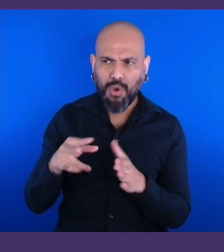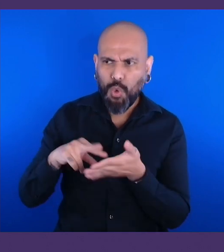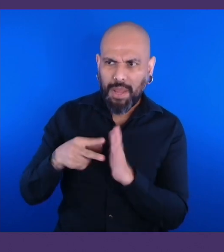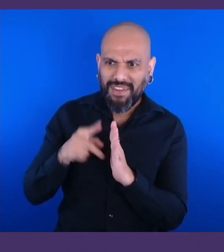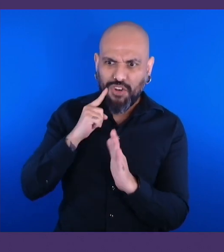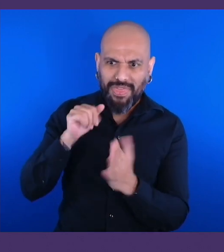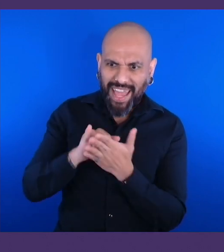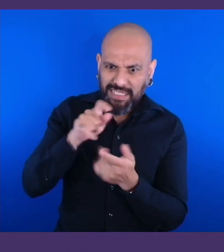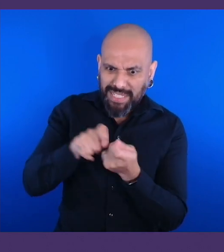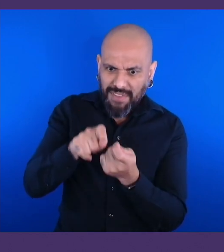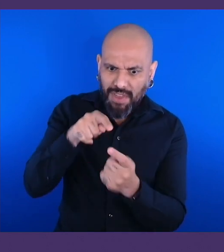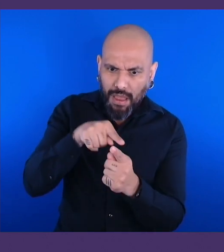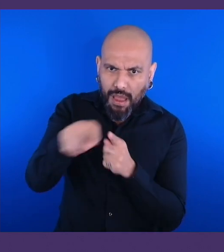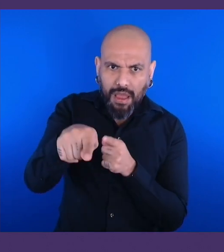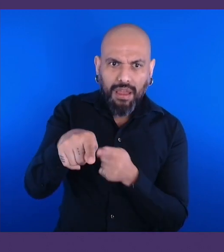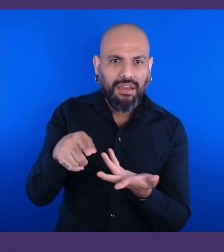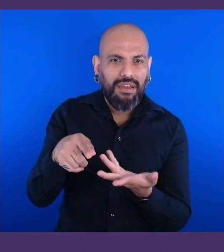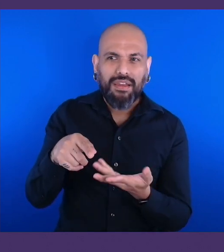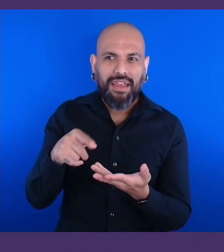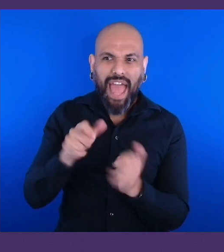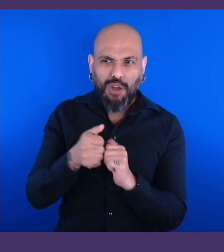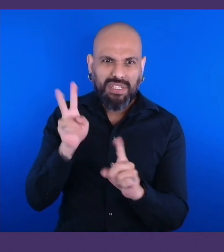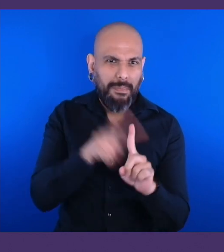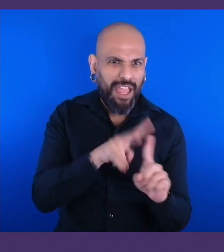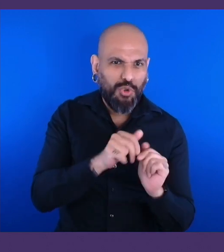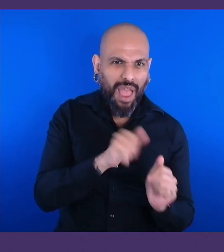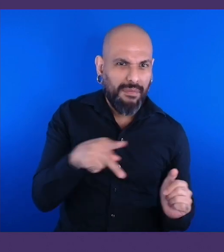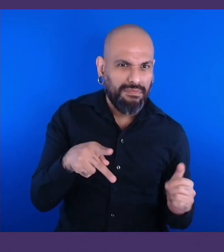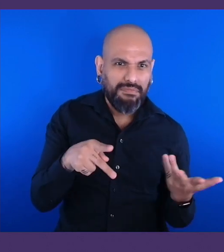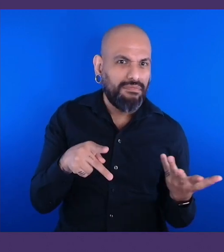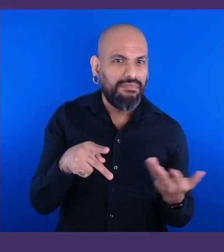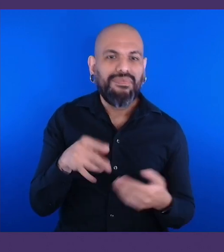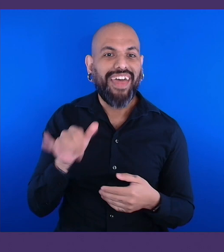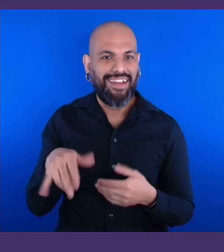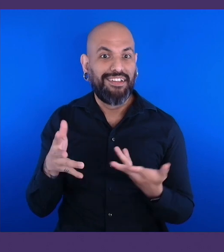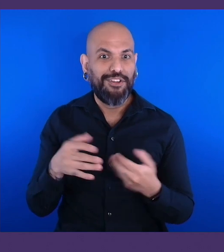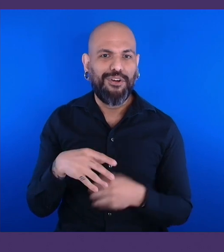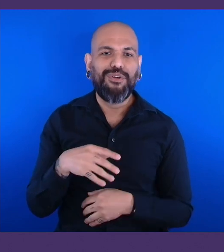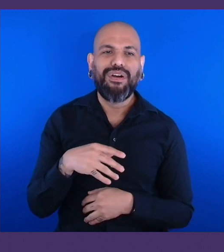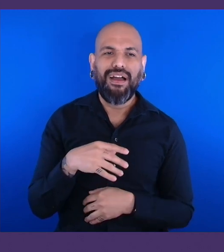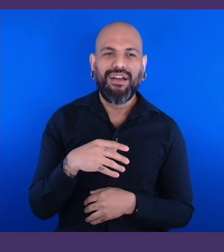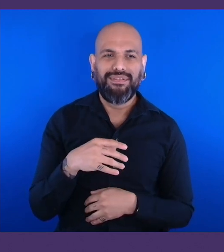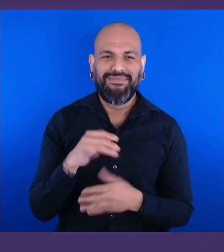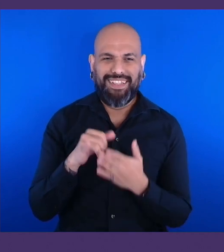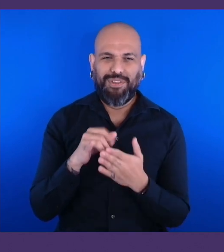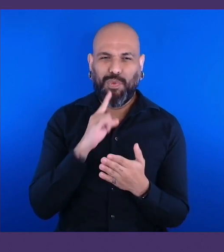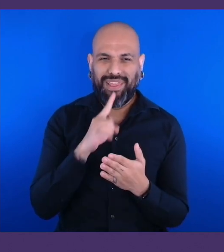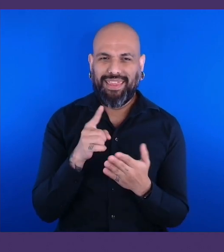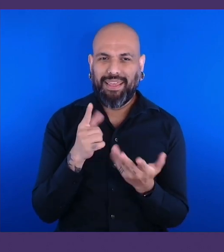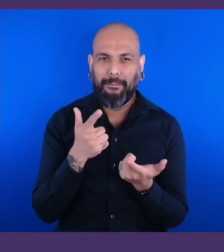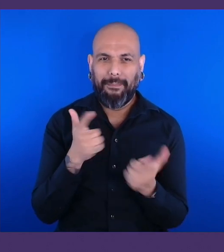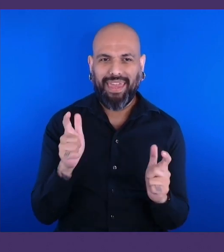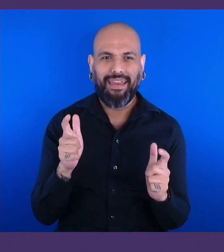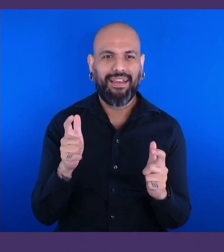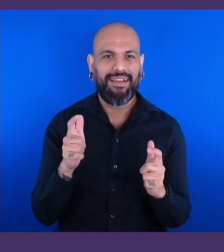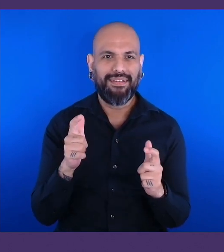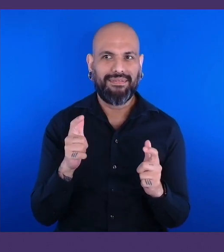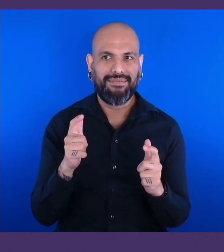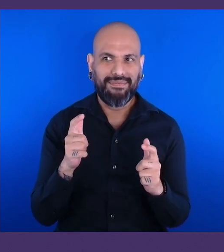of one specific application?" So, it is a big lift to be ready for the act.